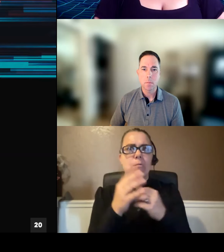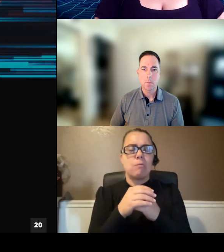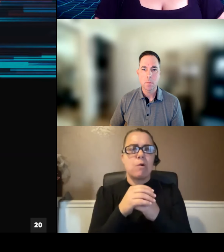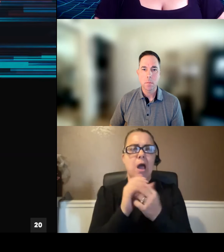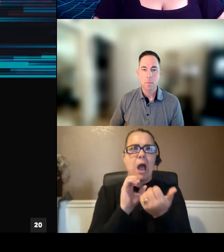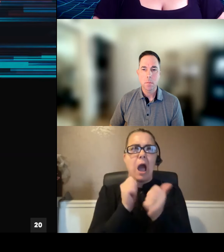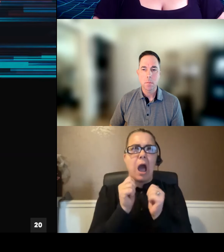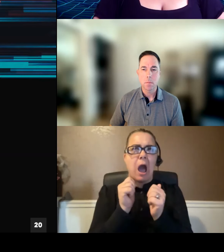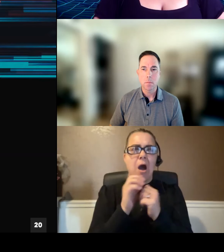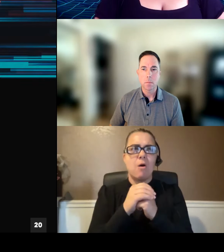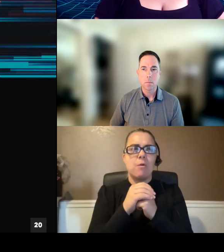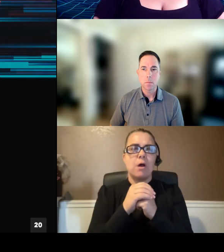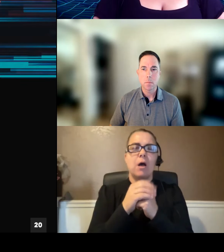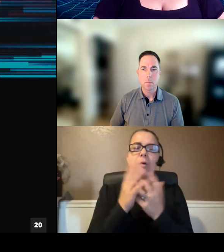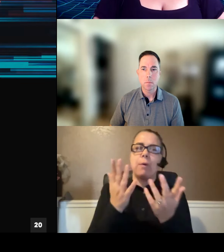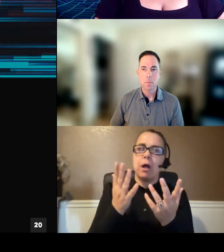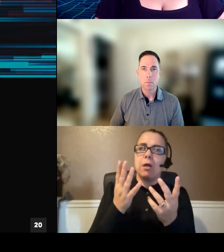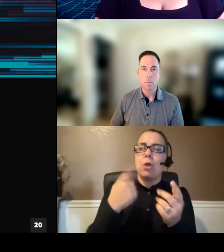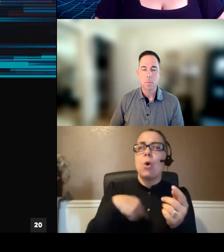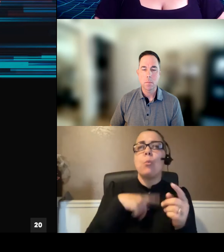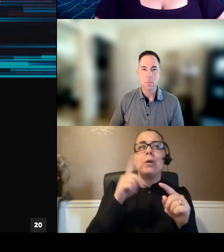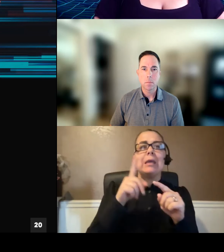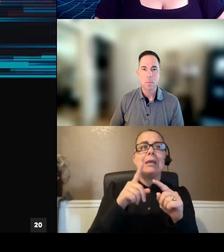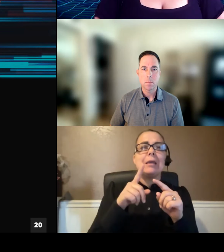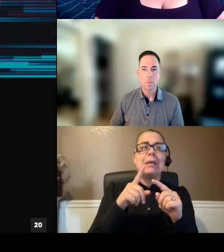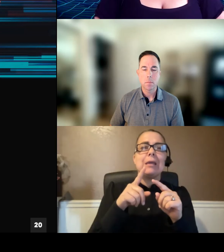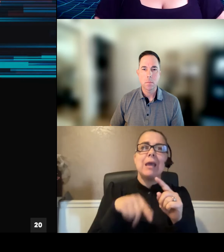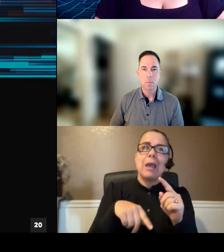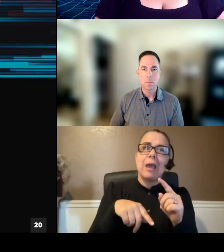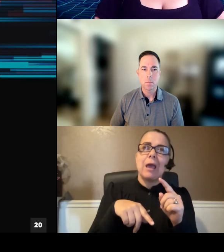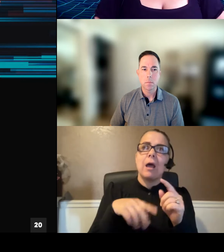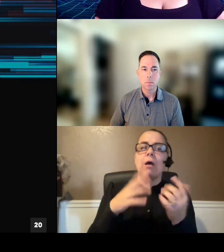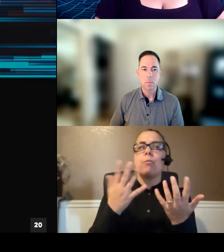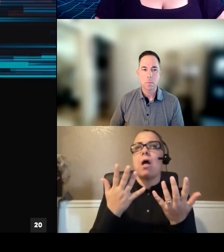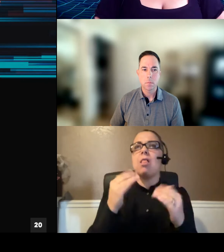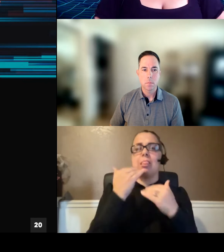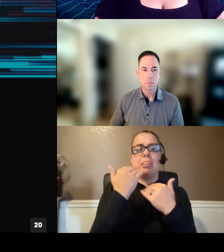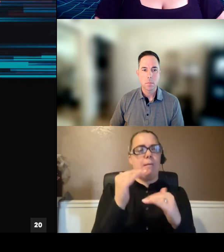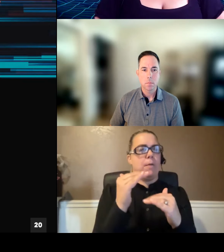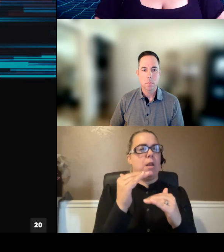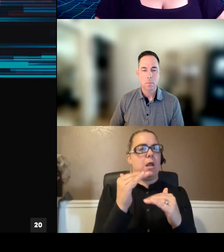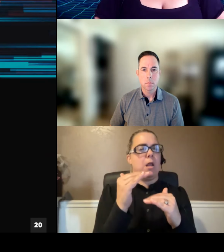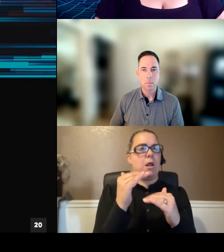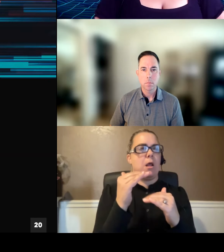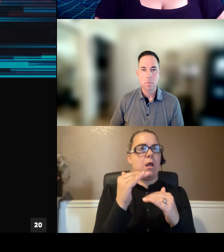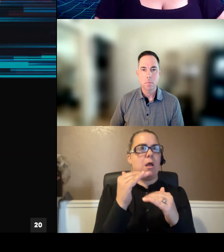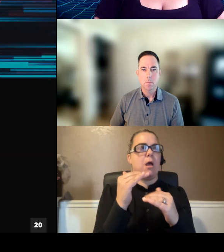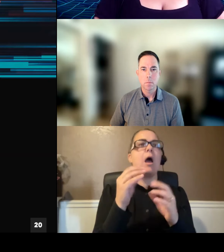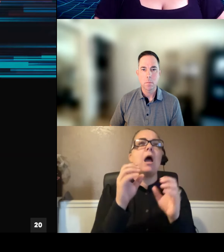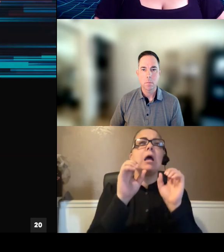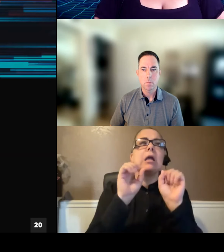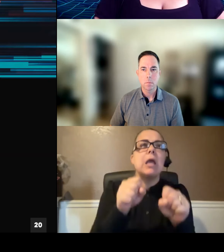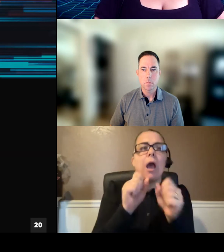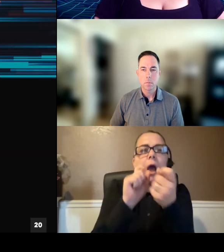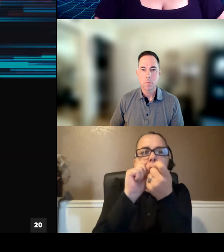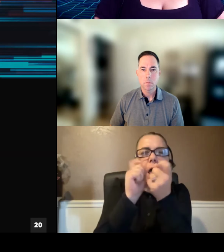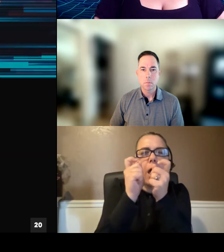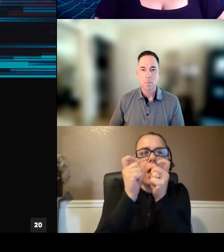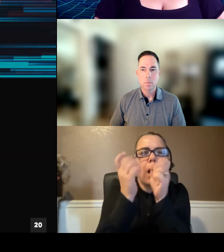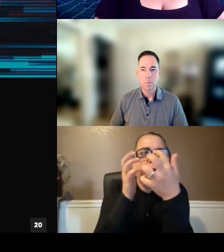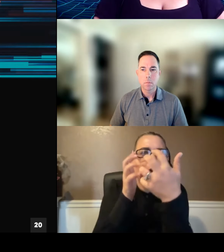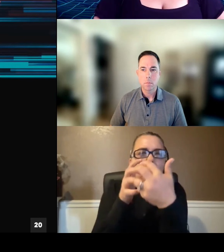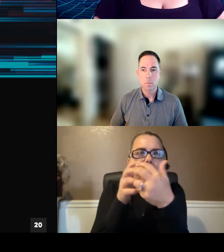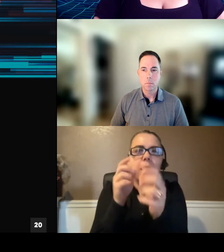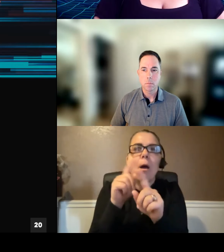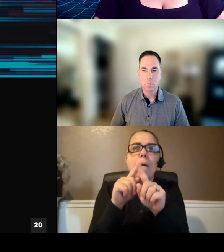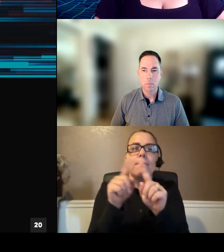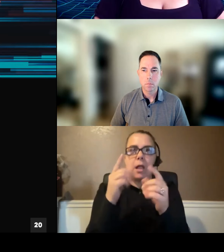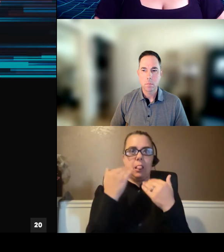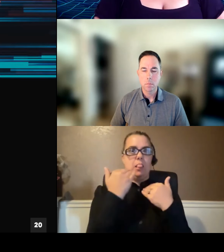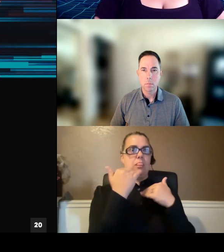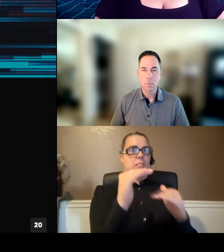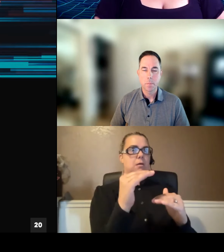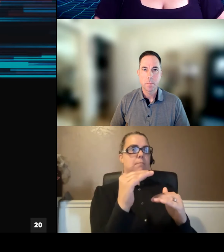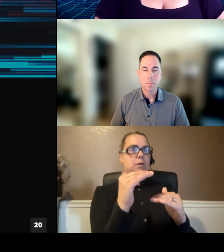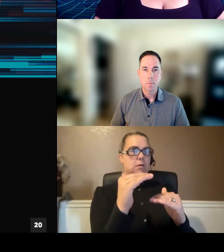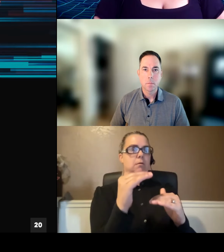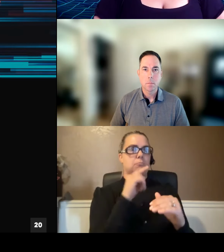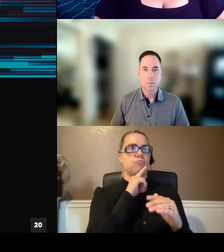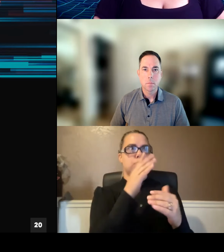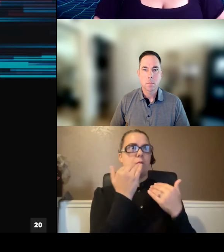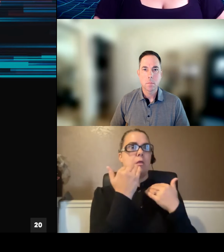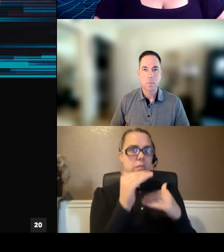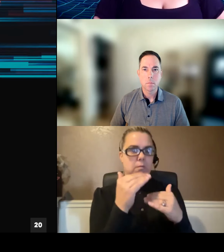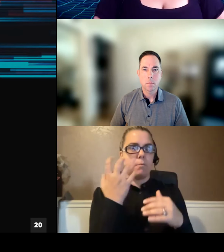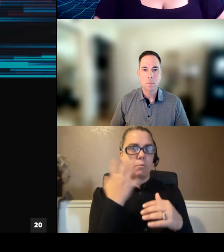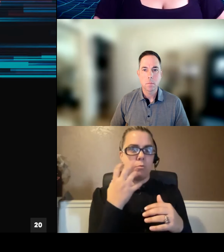Crystal: We can do that, but it's very limited and it still kind of how we can do that now but it's still on a very limited scale. I think a